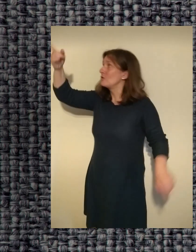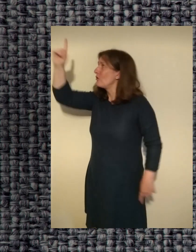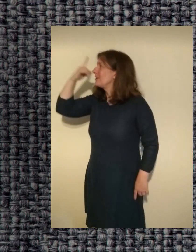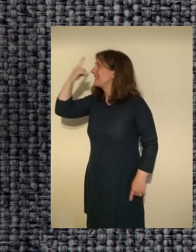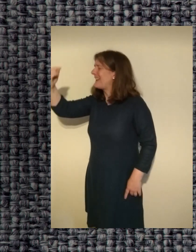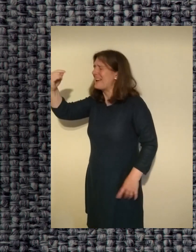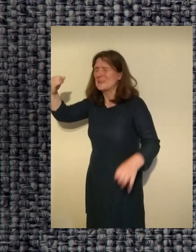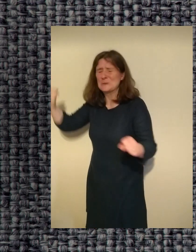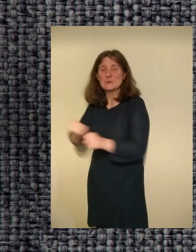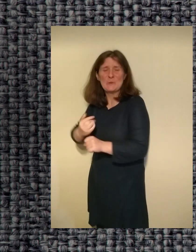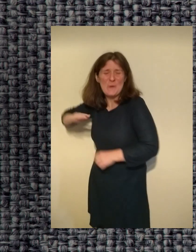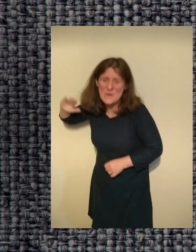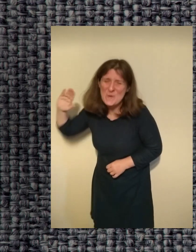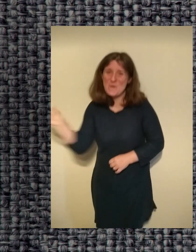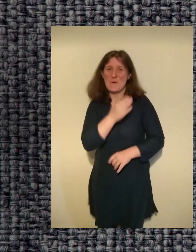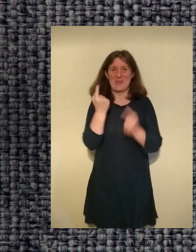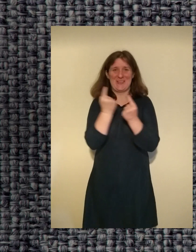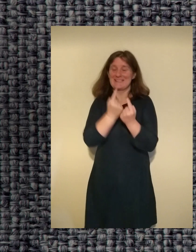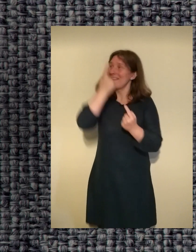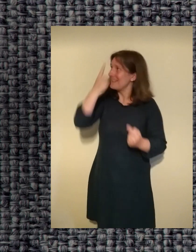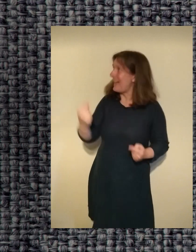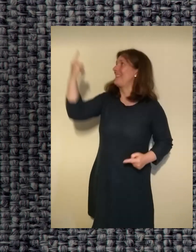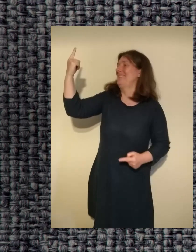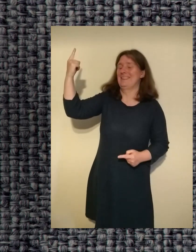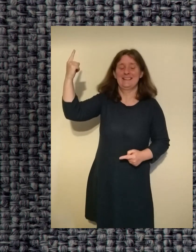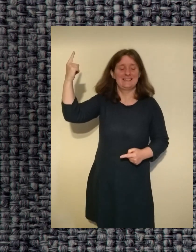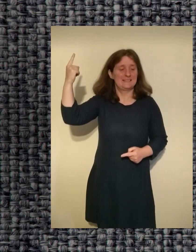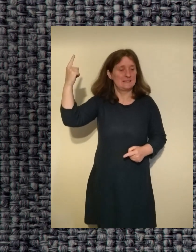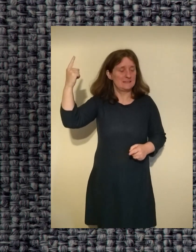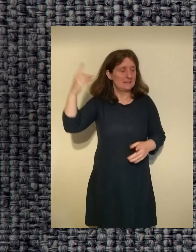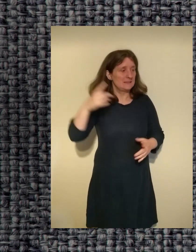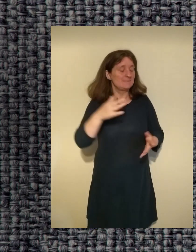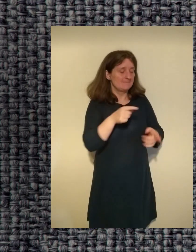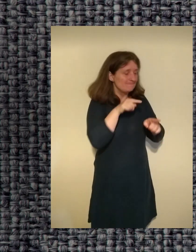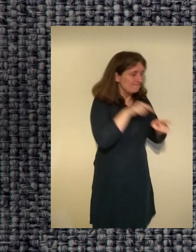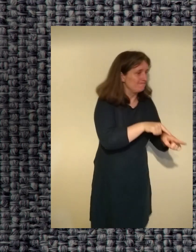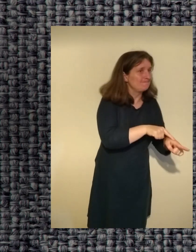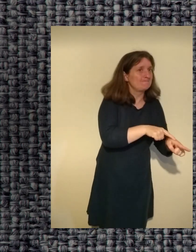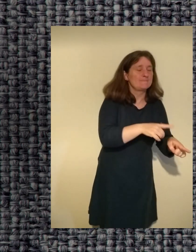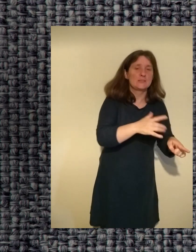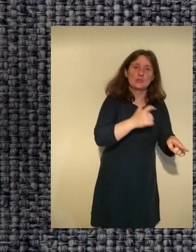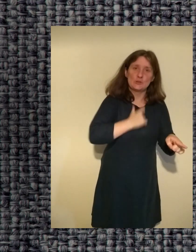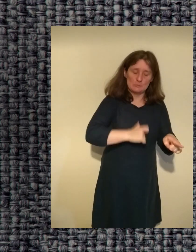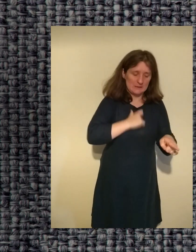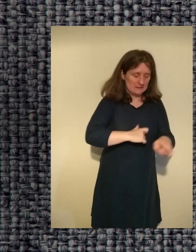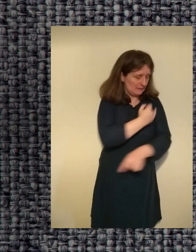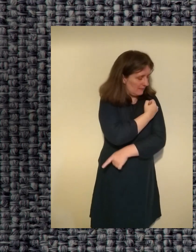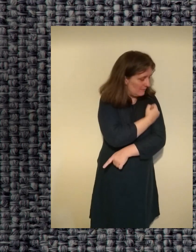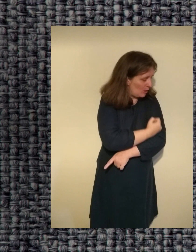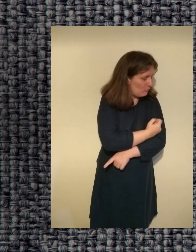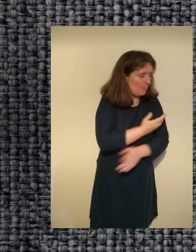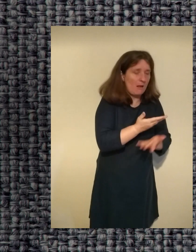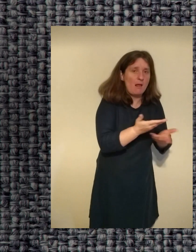invincible power of God who can do all things. We shares our mortality and vulnerability